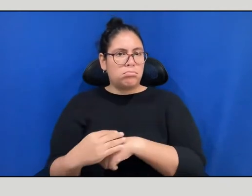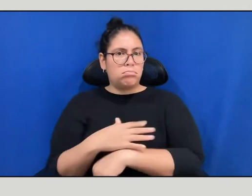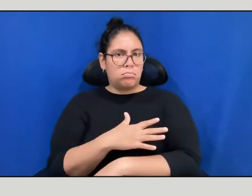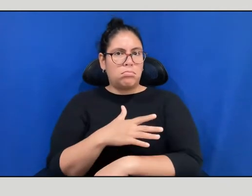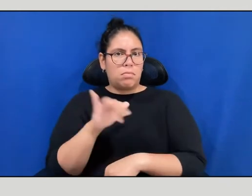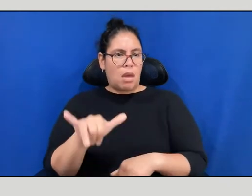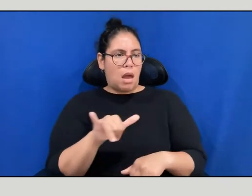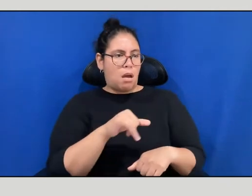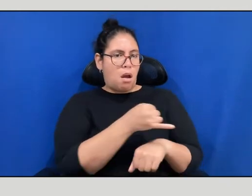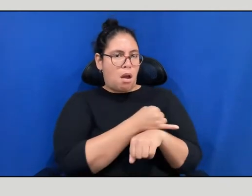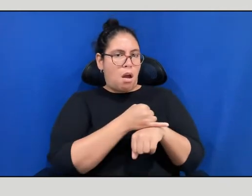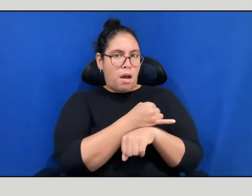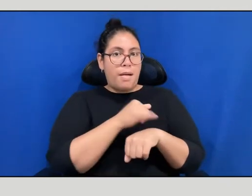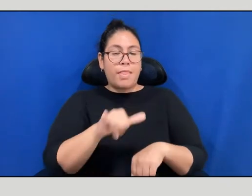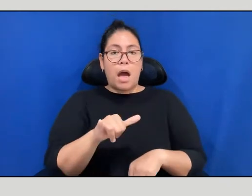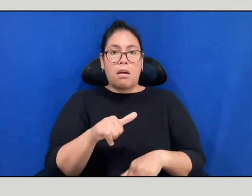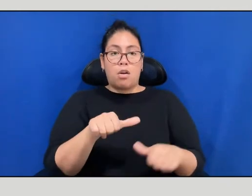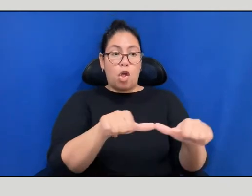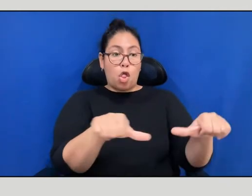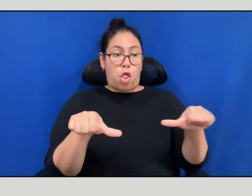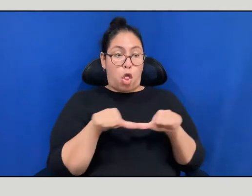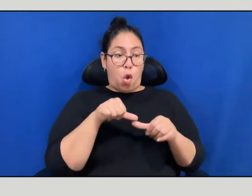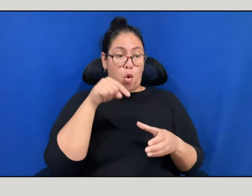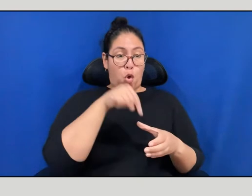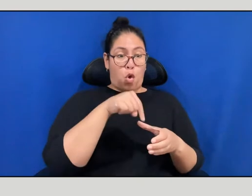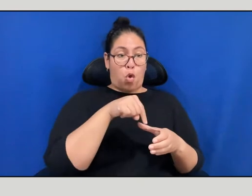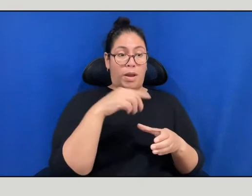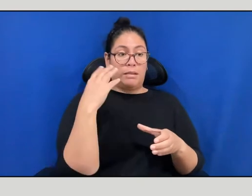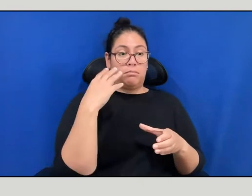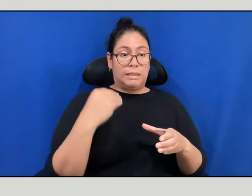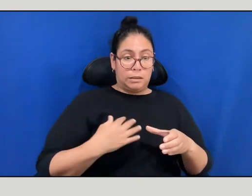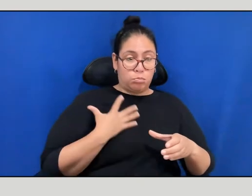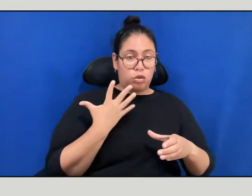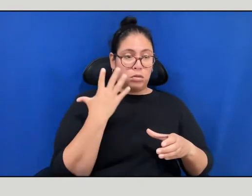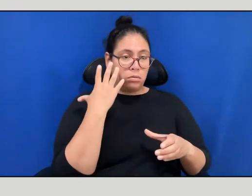but still connected with that mega story